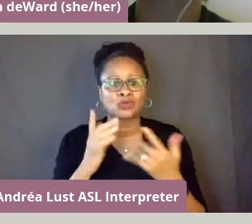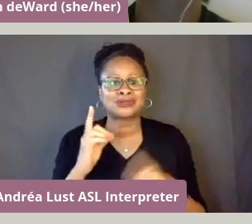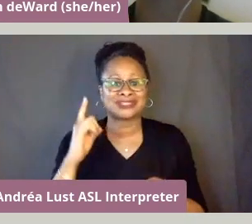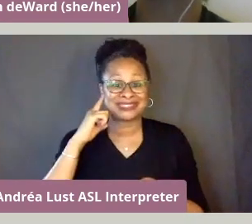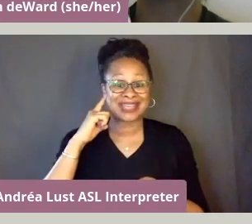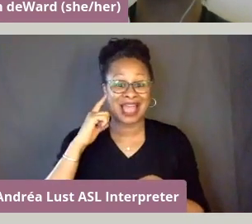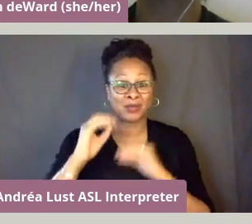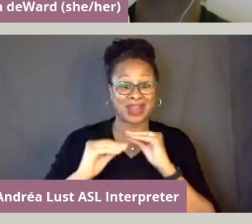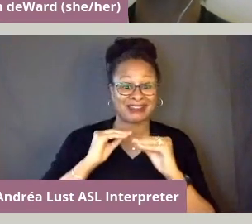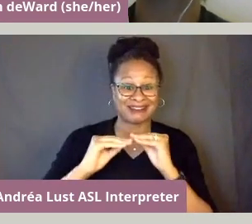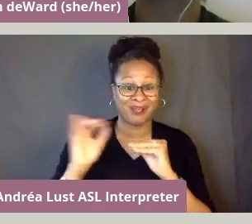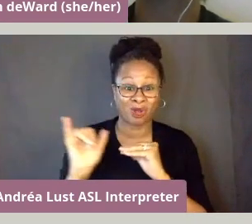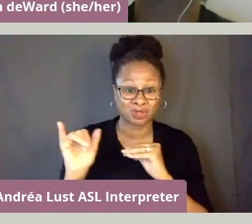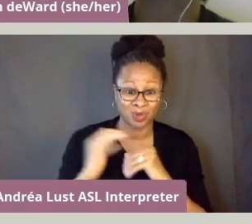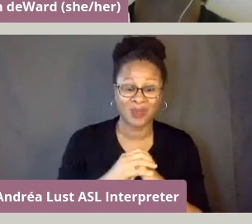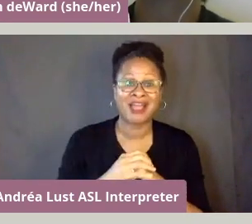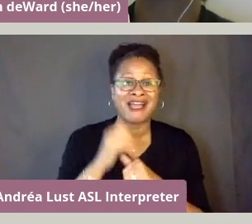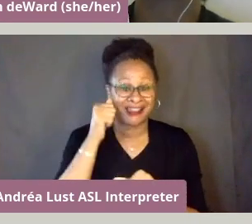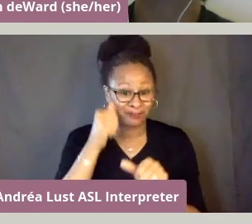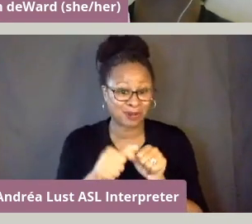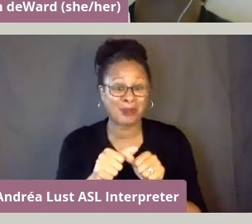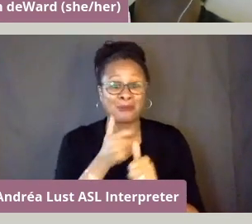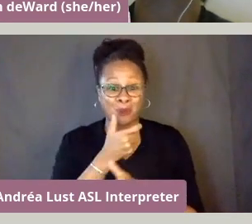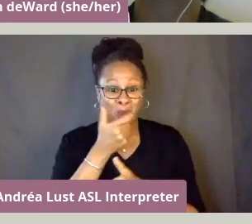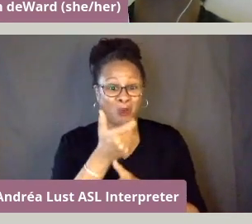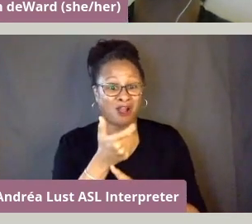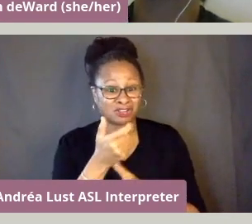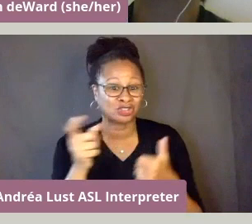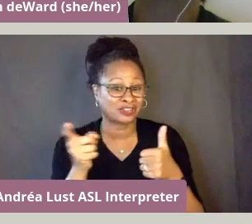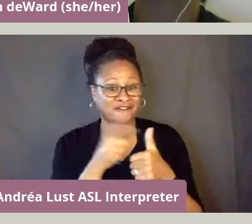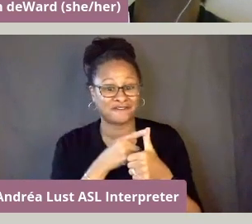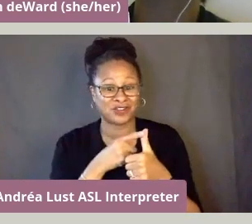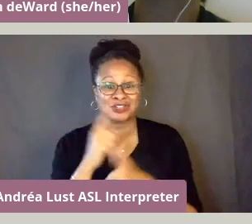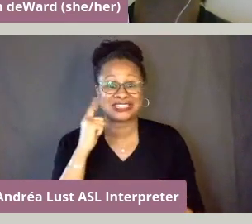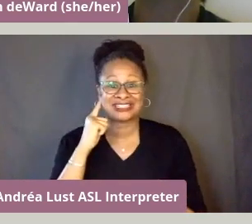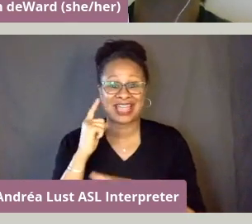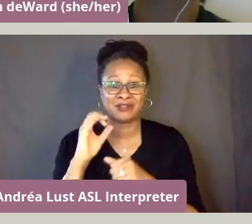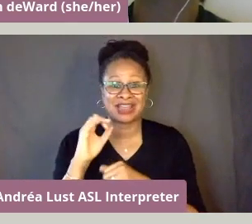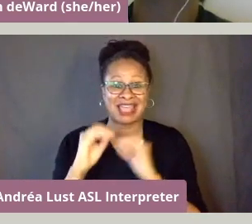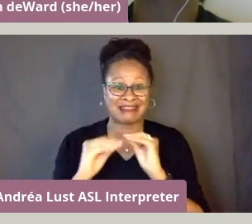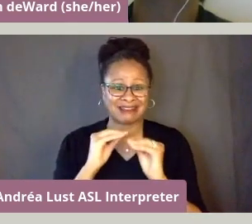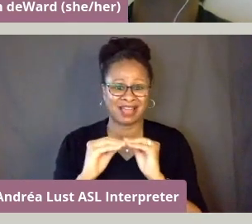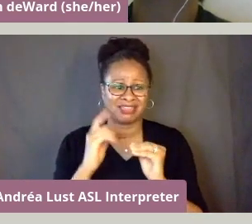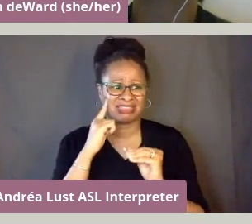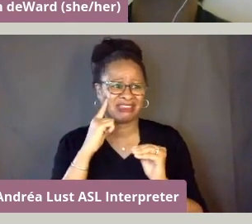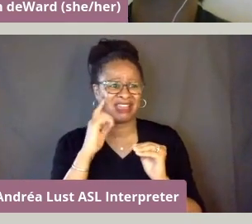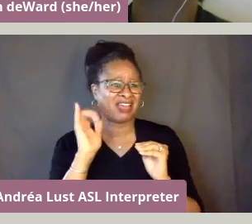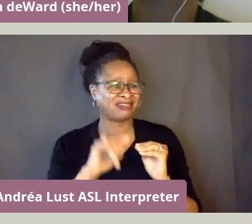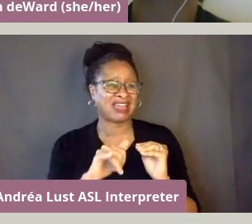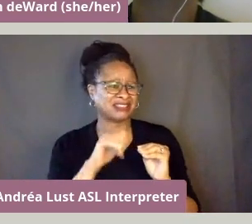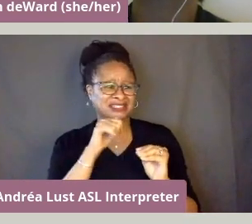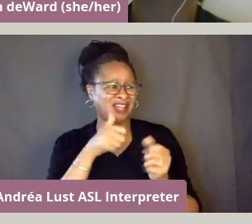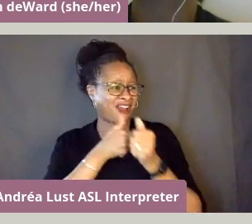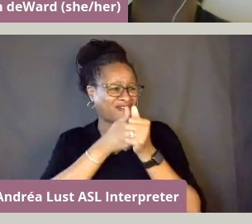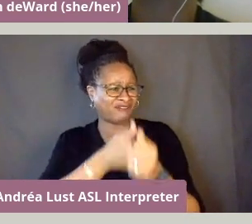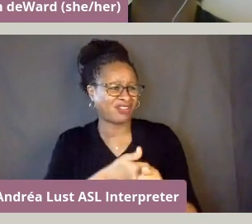And I remember watching the first sound edit, and just thinking, like, this is just not falling the way that it should